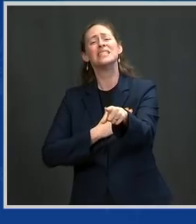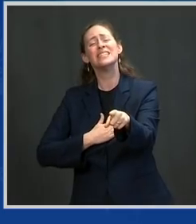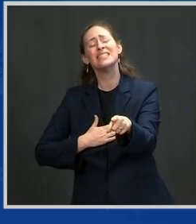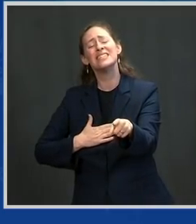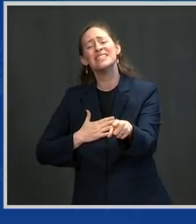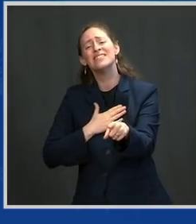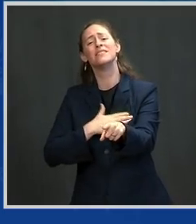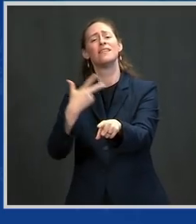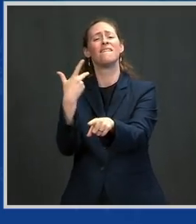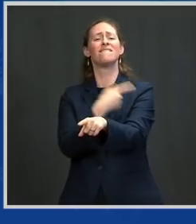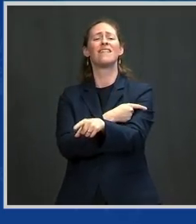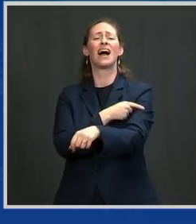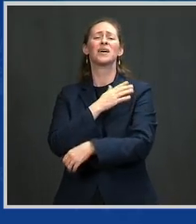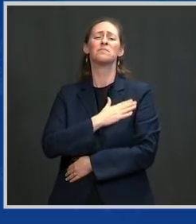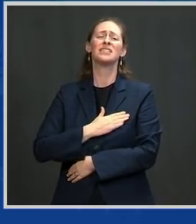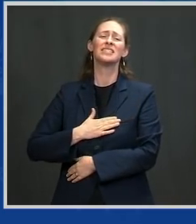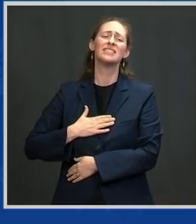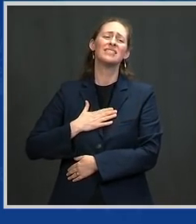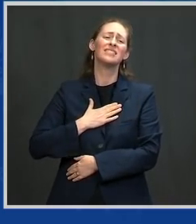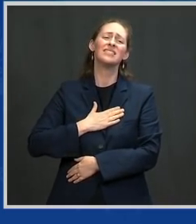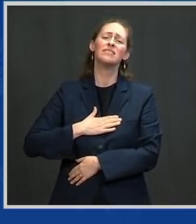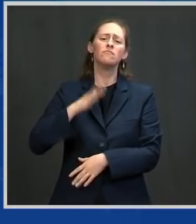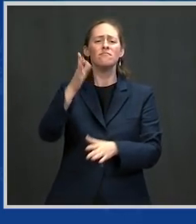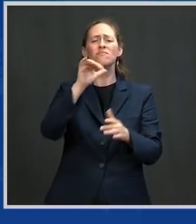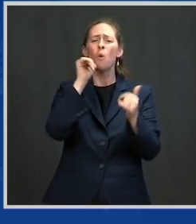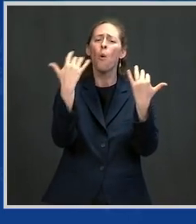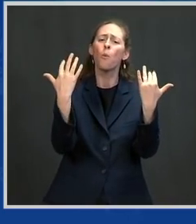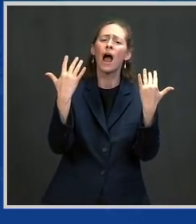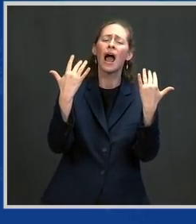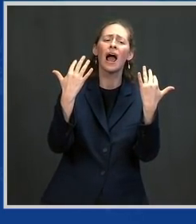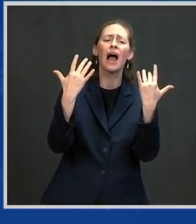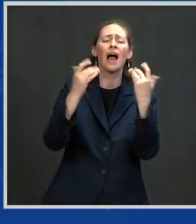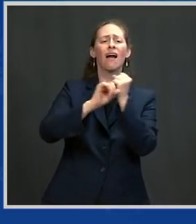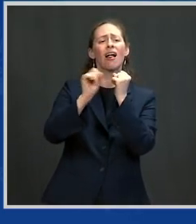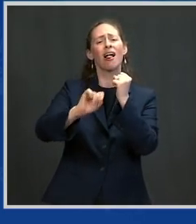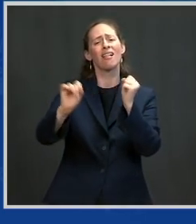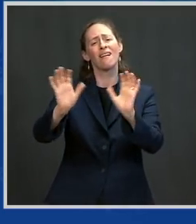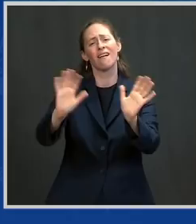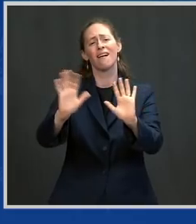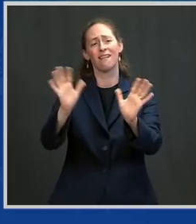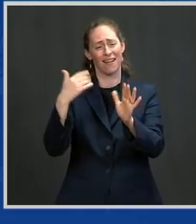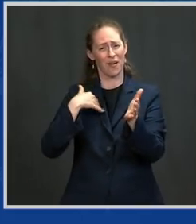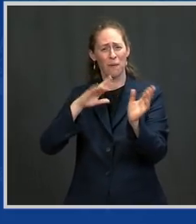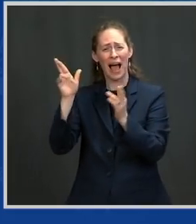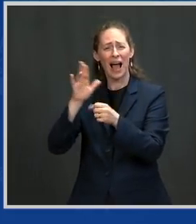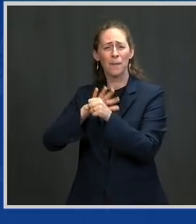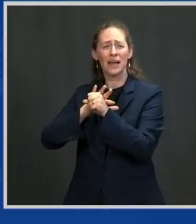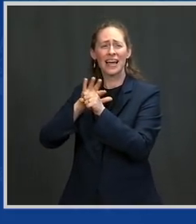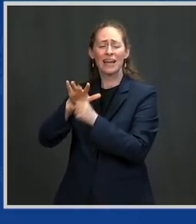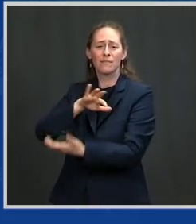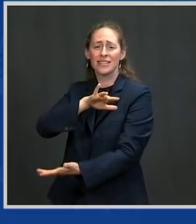Get vaccinated as soon as possible. We have plenty of vaccination, plenty of sites.